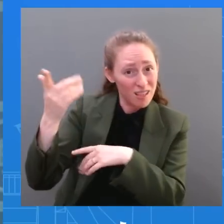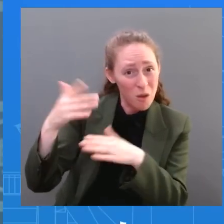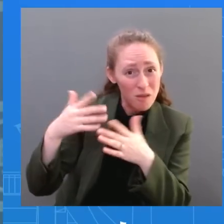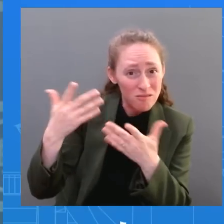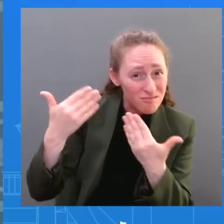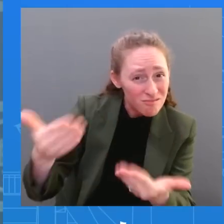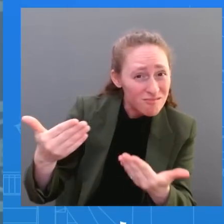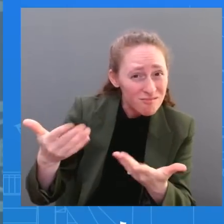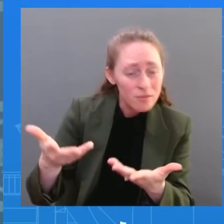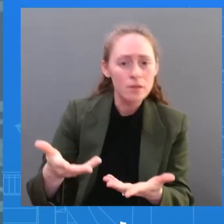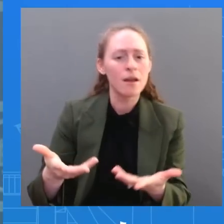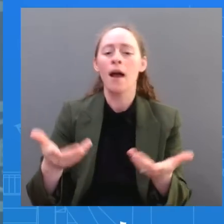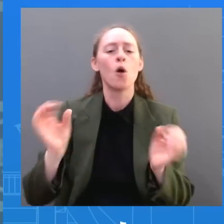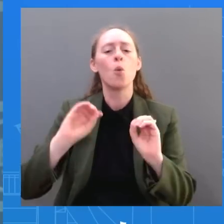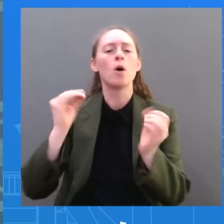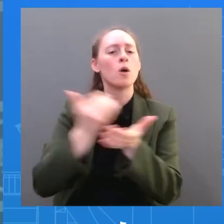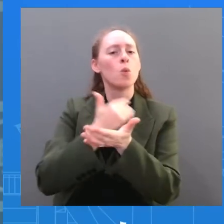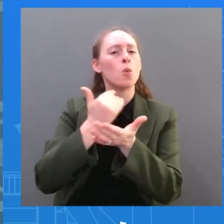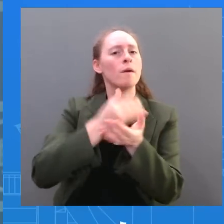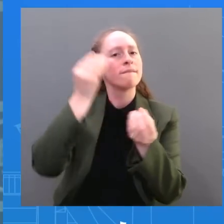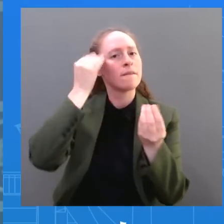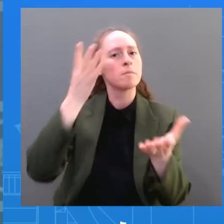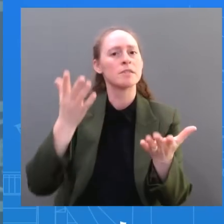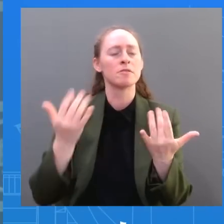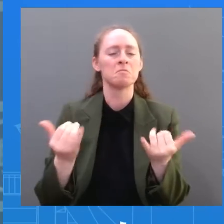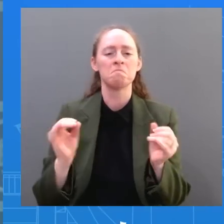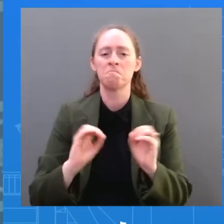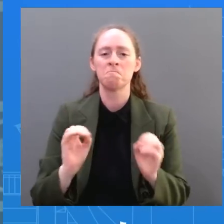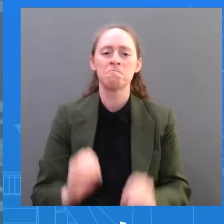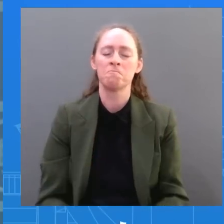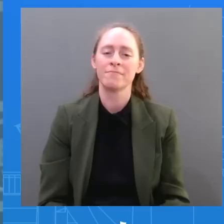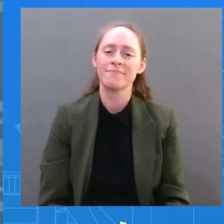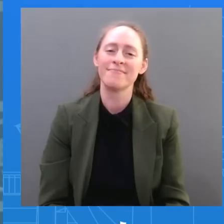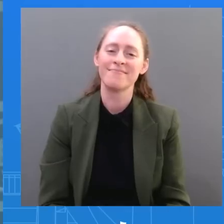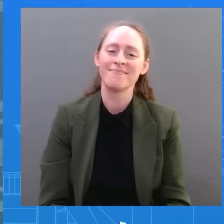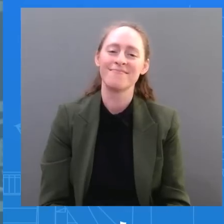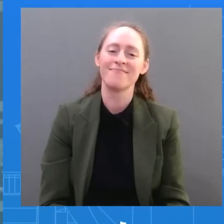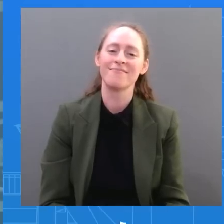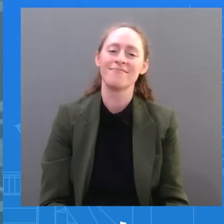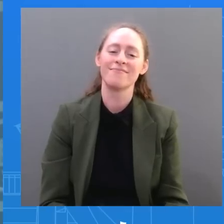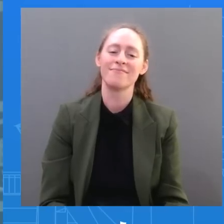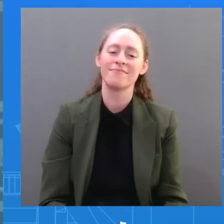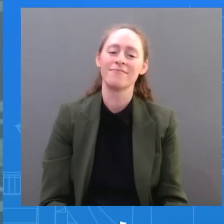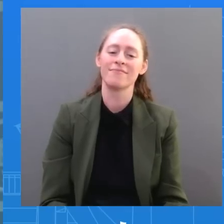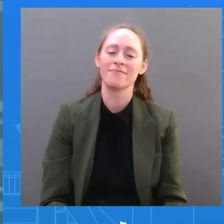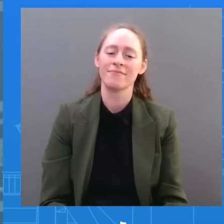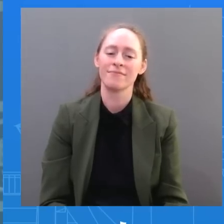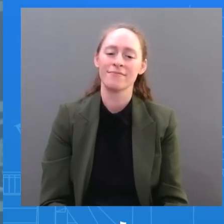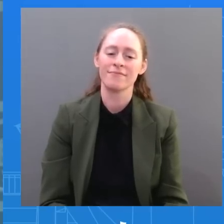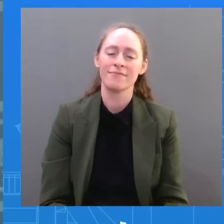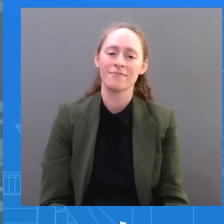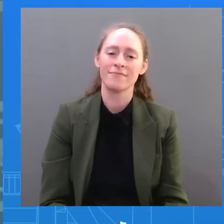the President is going to have with Mrs. Griner and her family. All I can confirm is that he's read the letter,